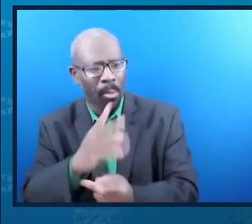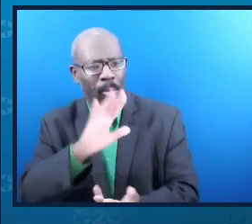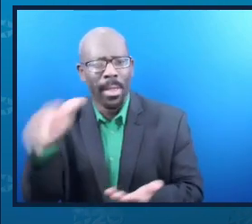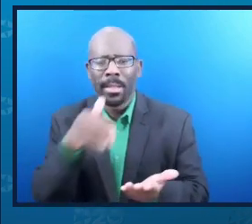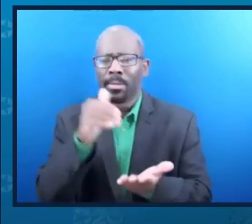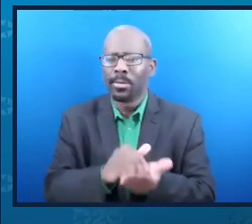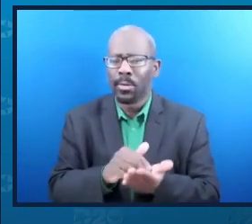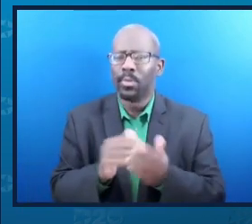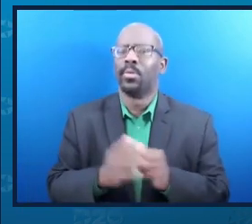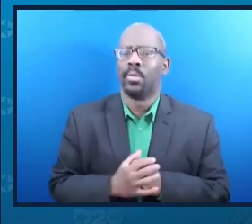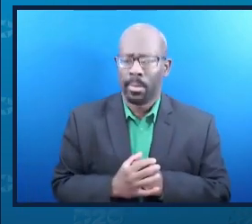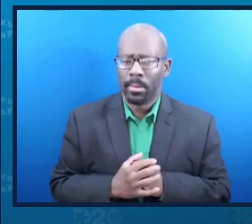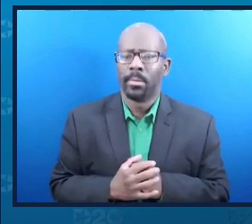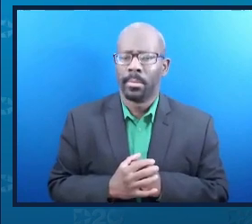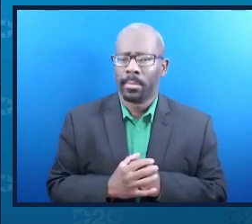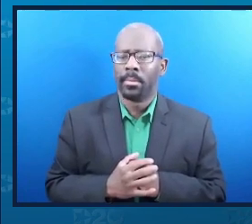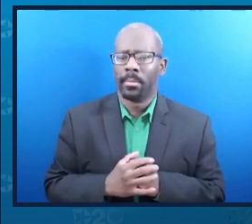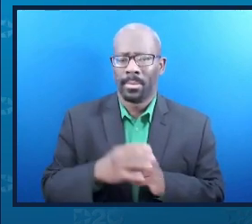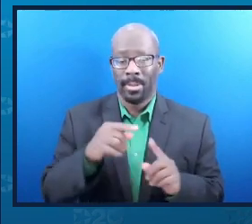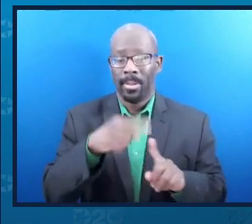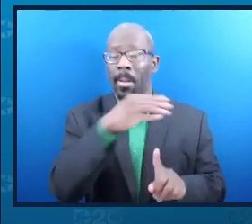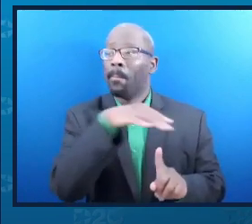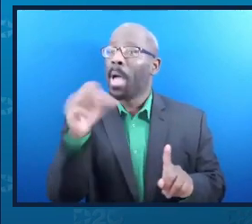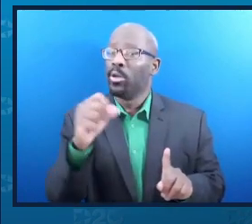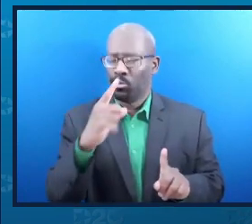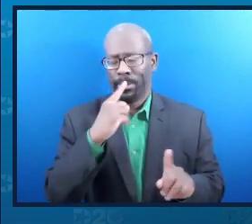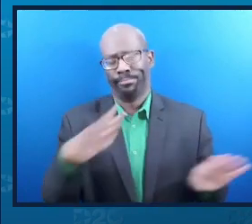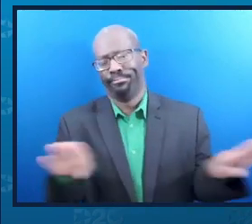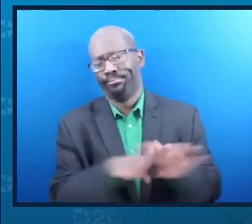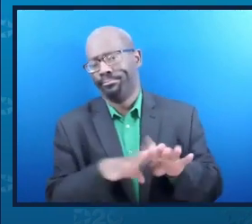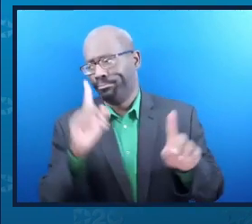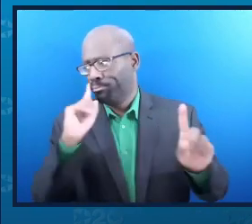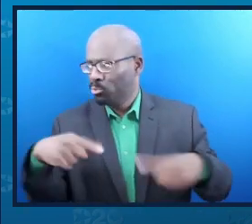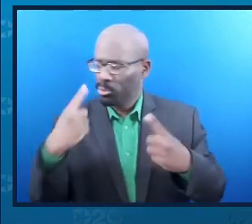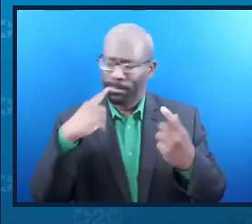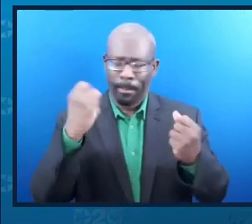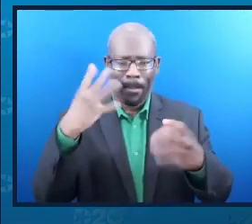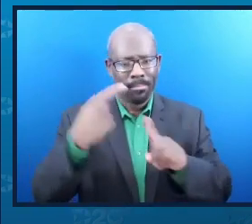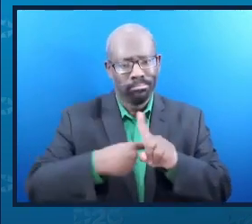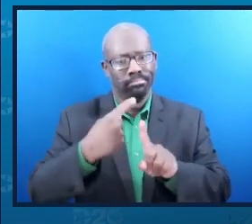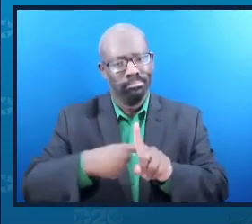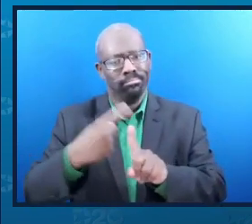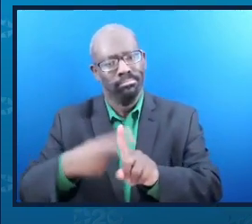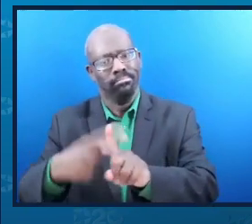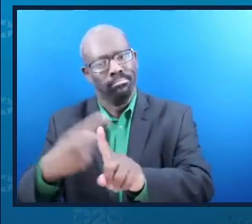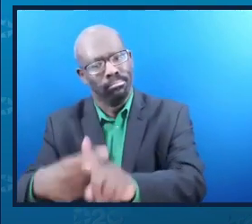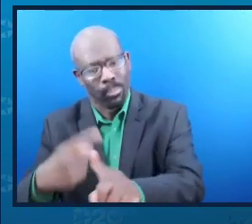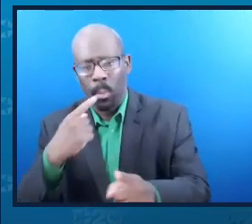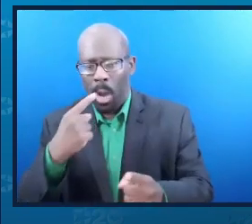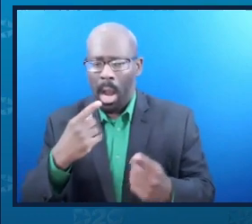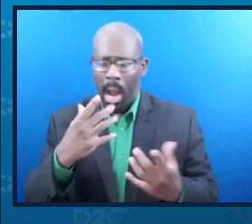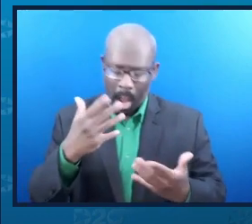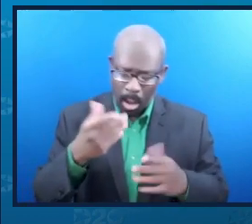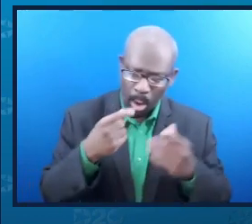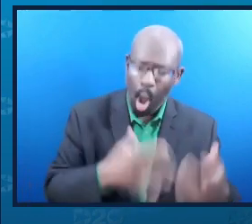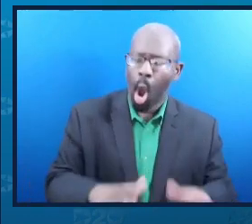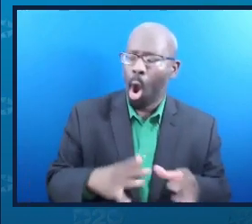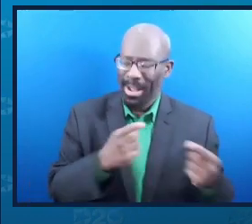BUILD INFRASTRUCTURE FOR WORKING FAMILIES. CHILD CARE WAS ALREADY HARD TO FIND BEFORE THE PANDEMIC.